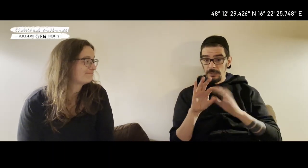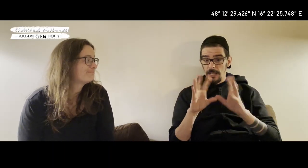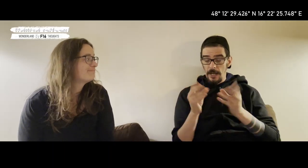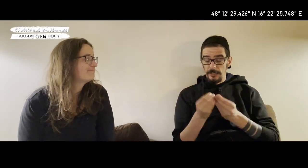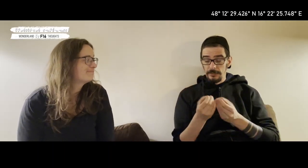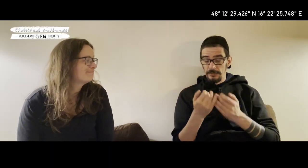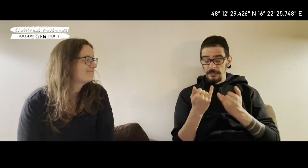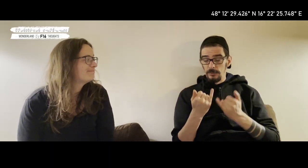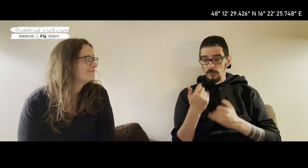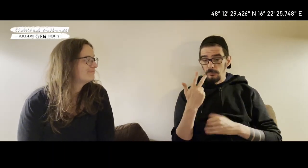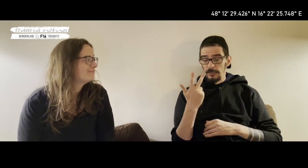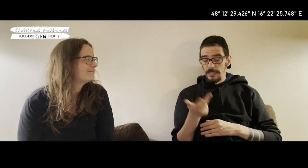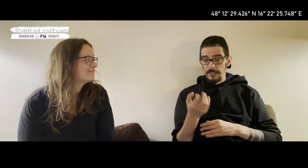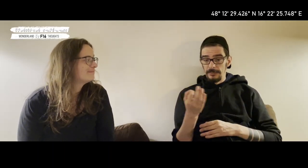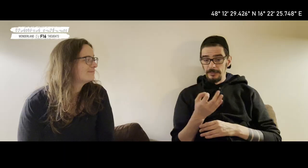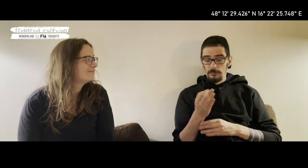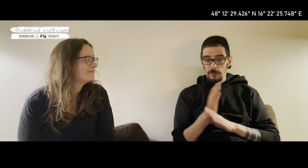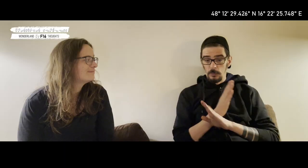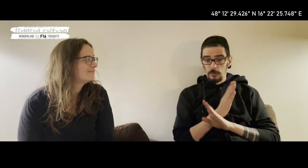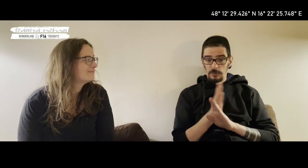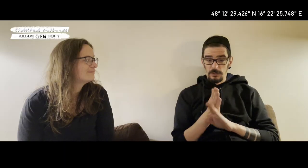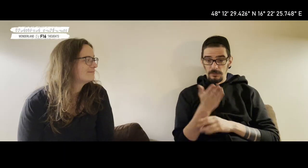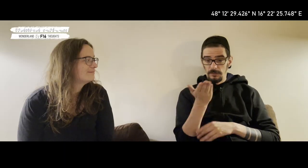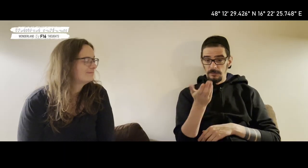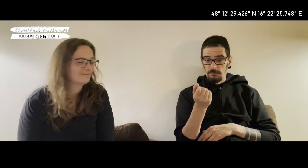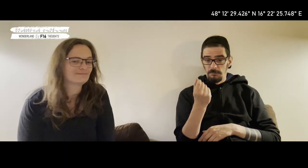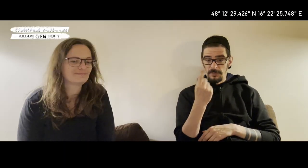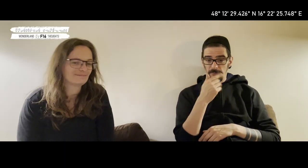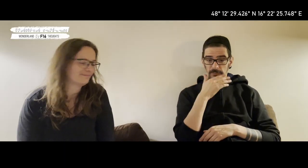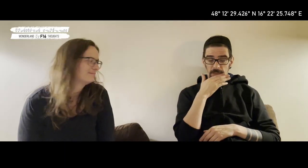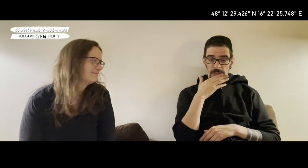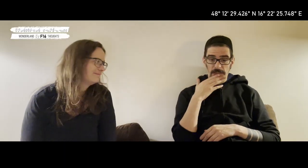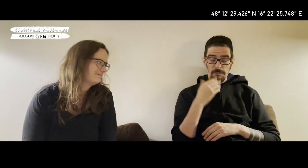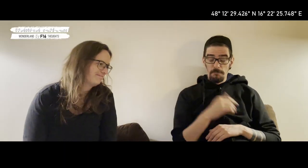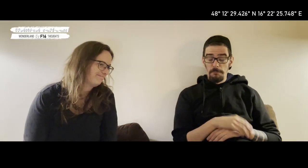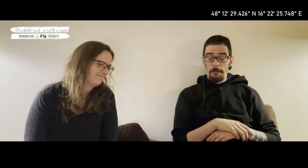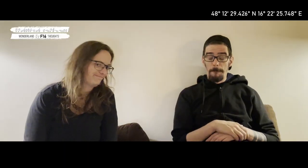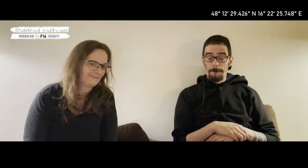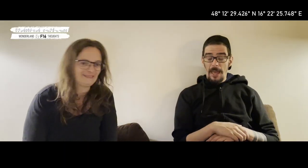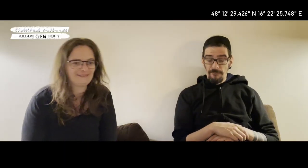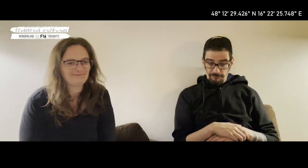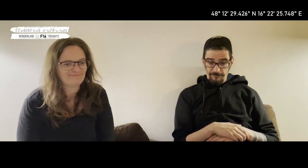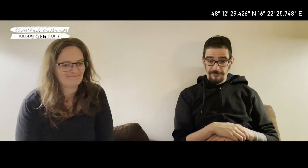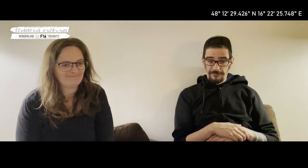and we have already experienced all of this in just 30 minutes of film time. A lot really happened there.